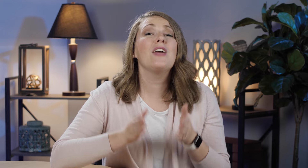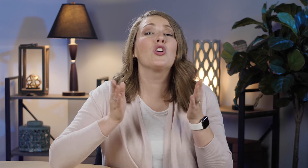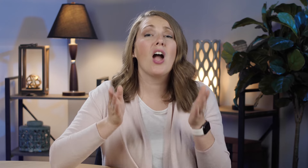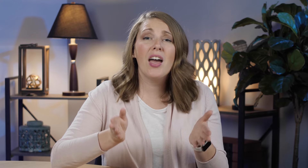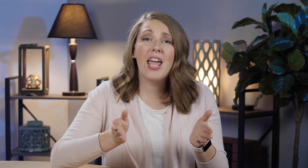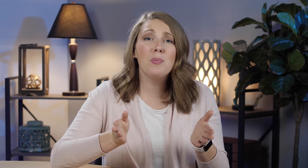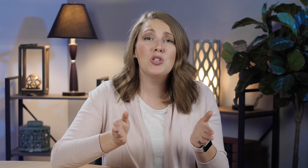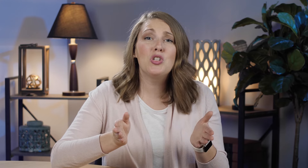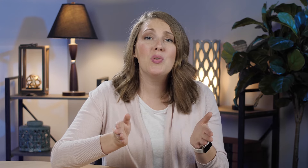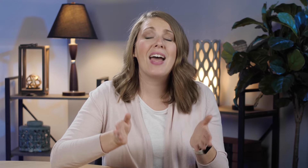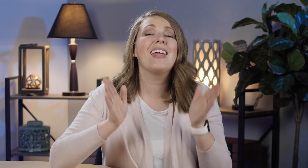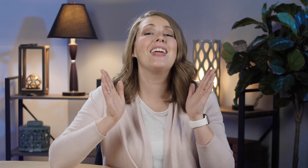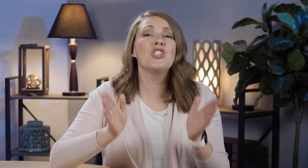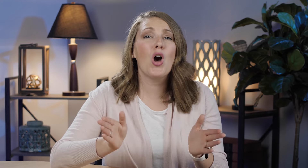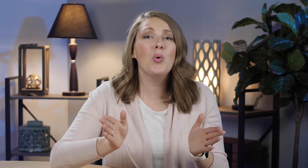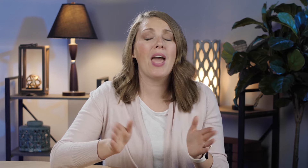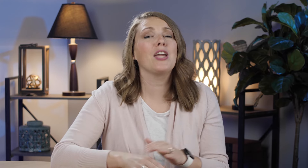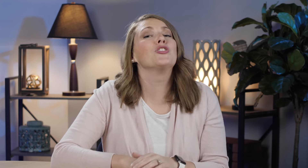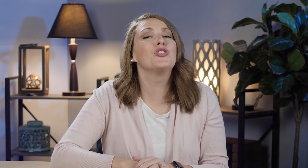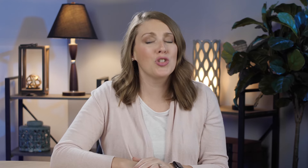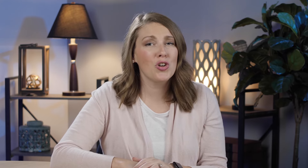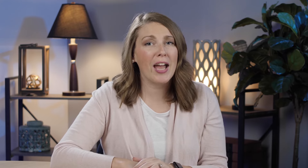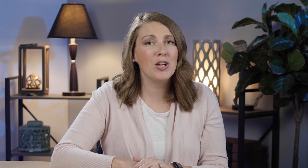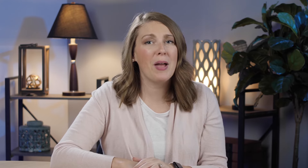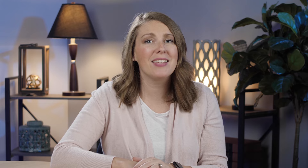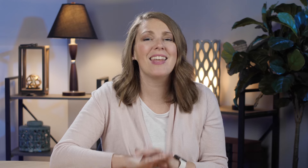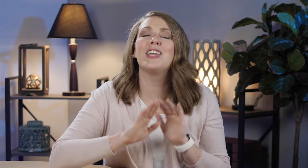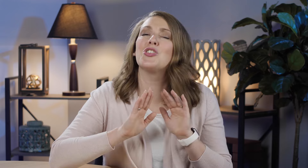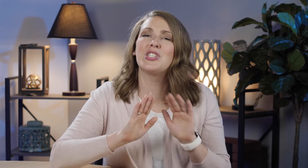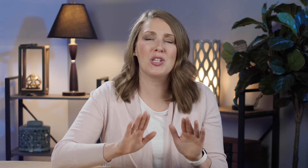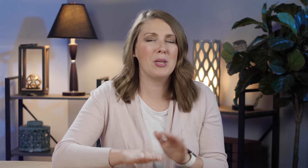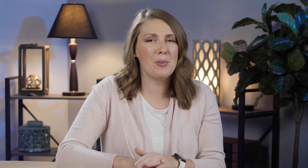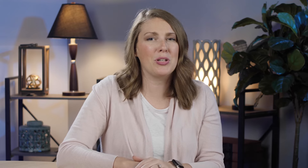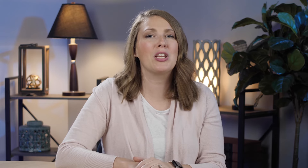if you're unable to do that, it's okay, just try your best and you'll still be able to get your